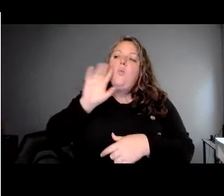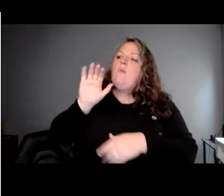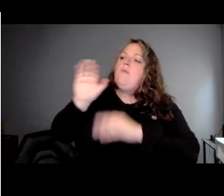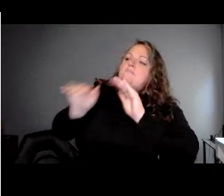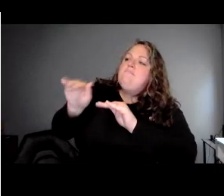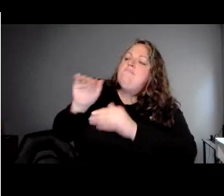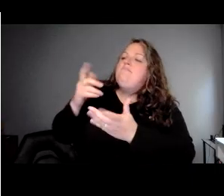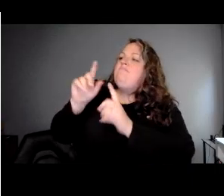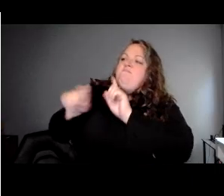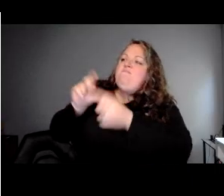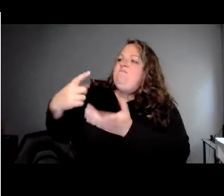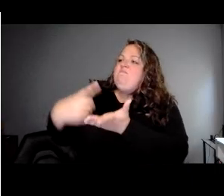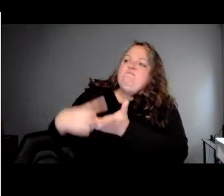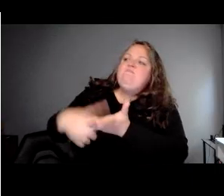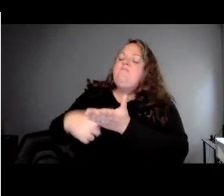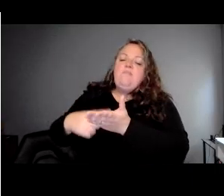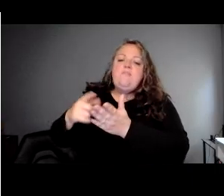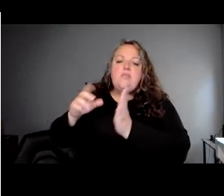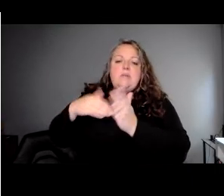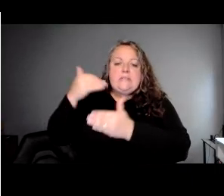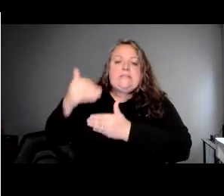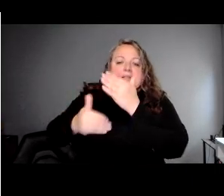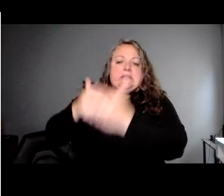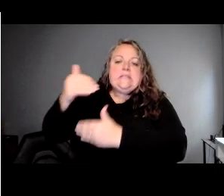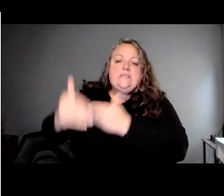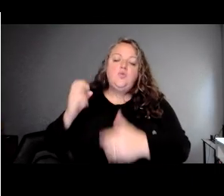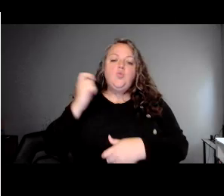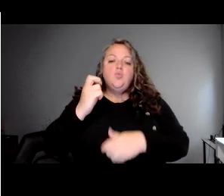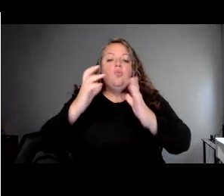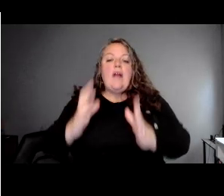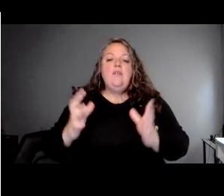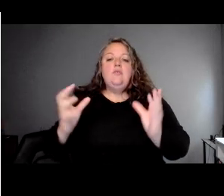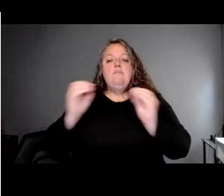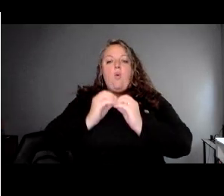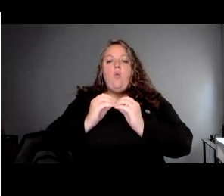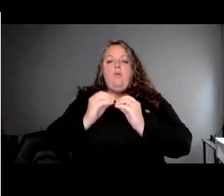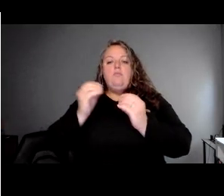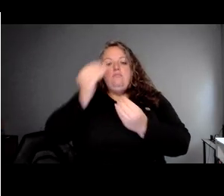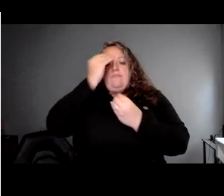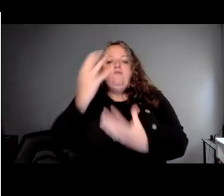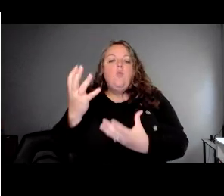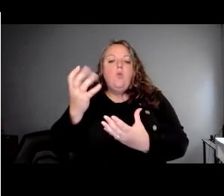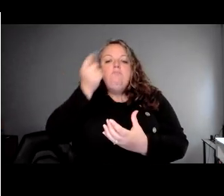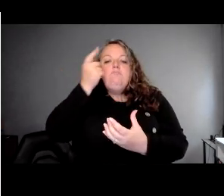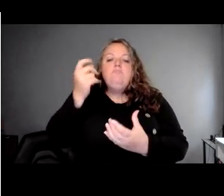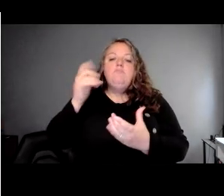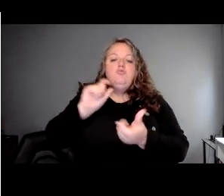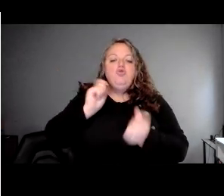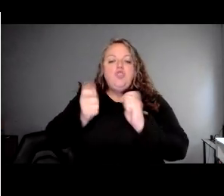on that so that riders would be more [aware] um so of those changes about those changes.